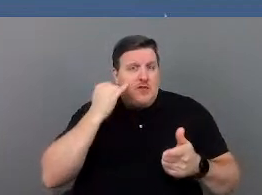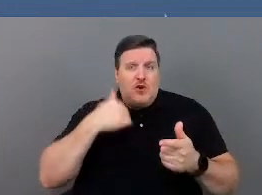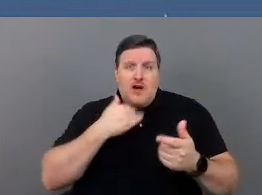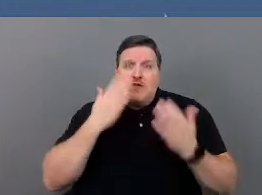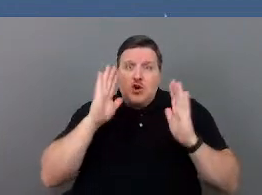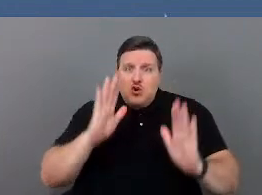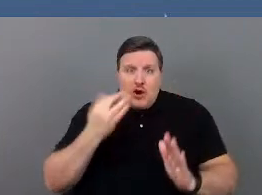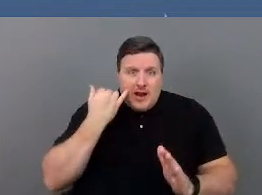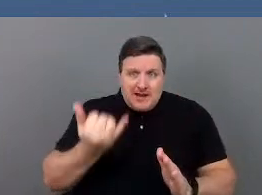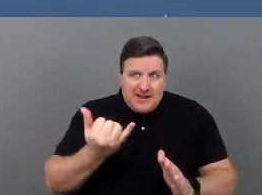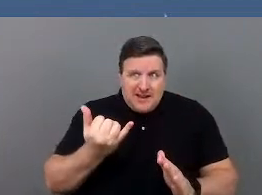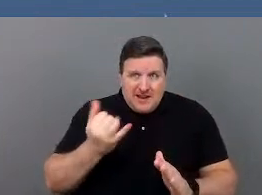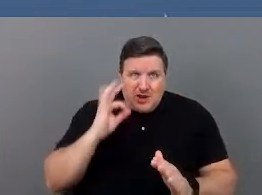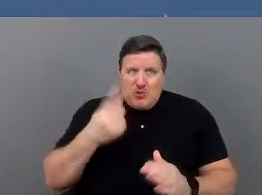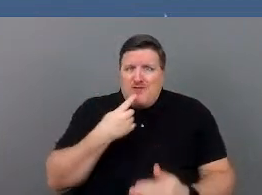DISPATCH.